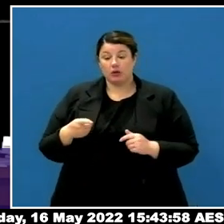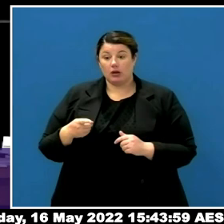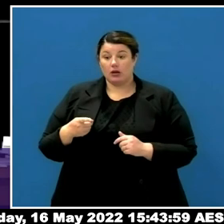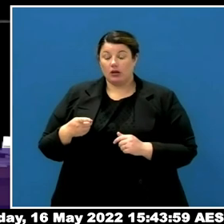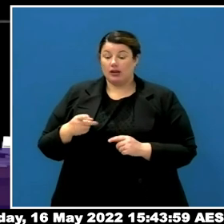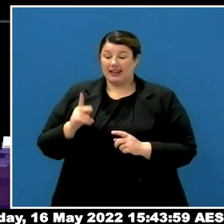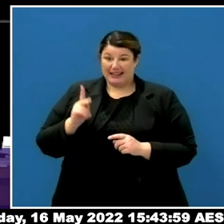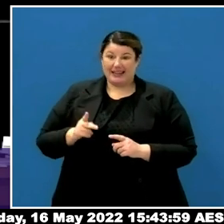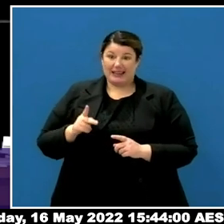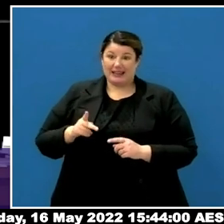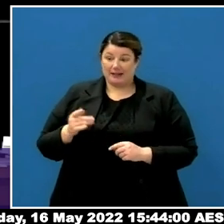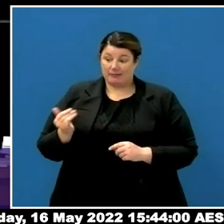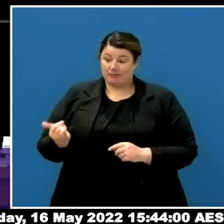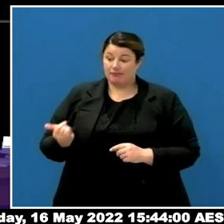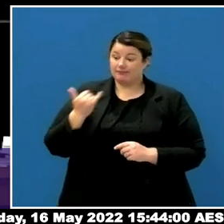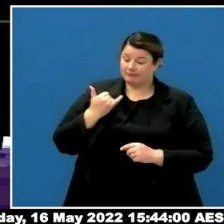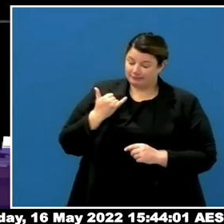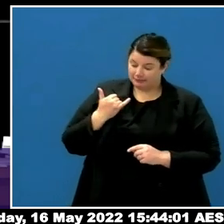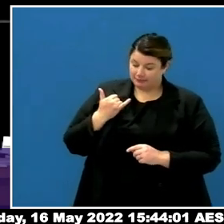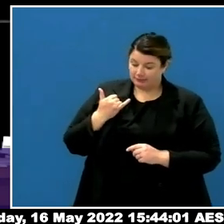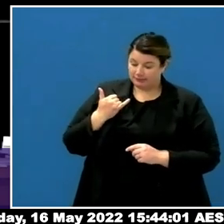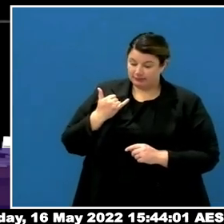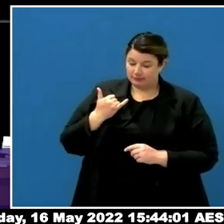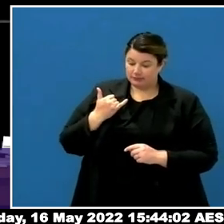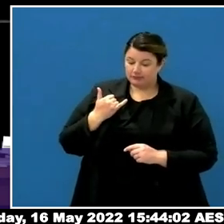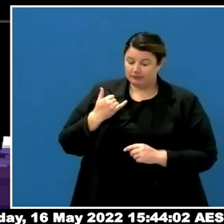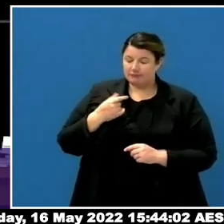that day or at a later date? SUZIE: Yes, I was contacted that day by the then Team